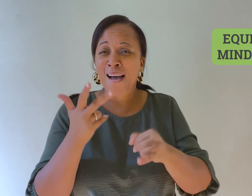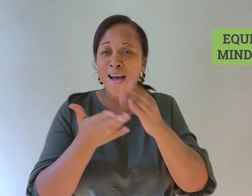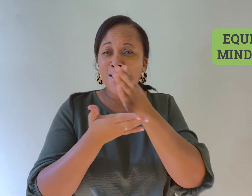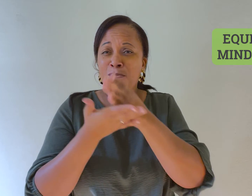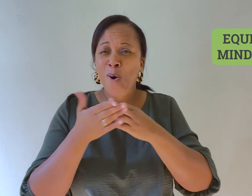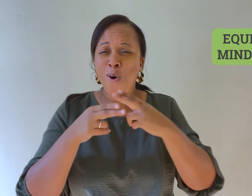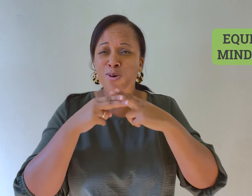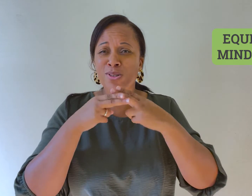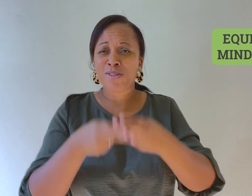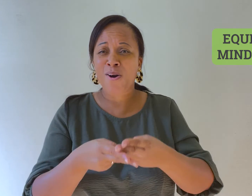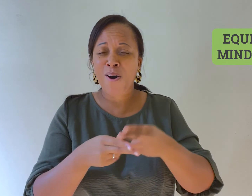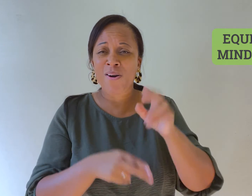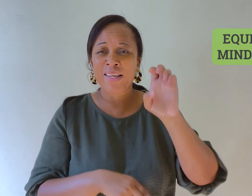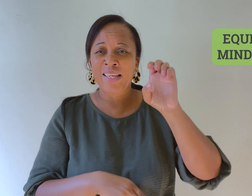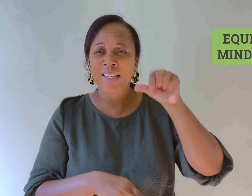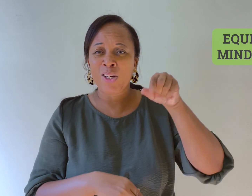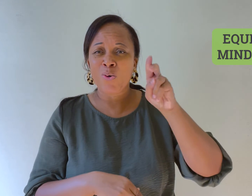The final component is equity mindset.